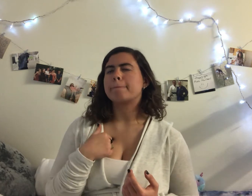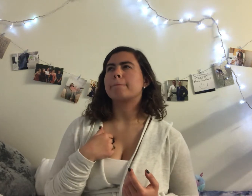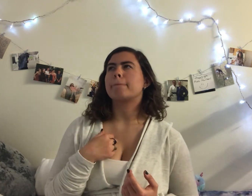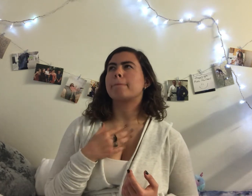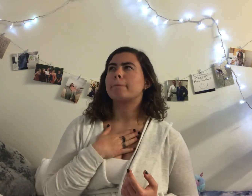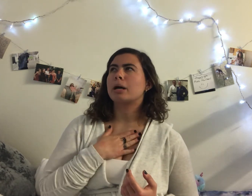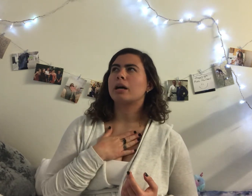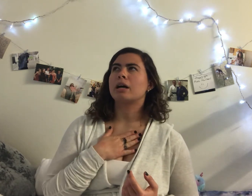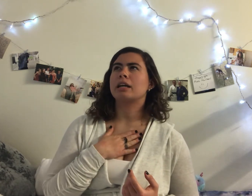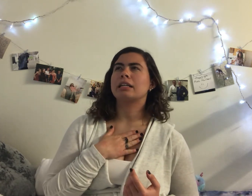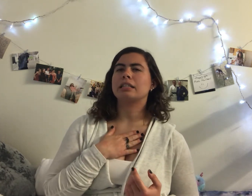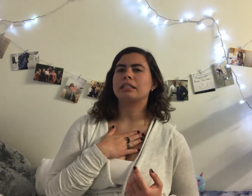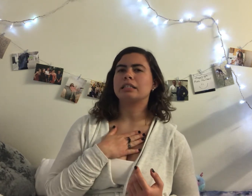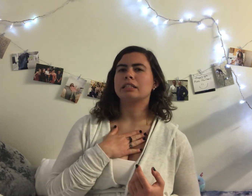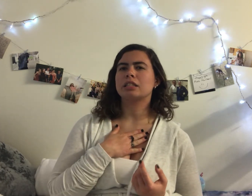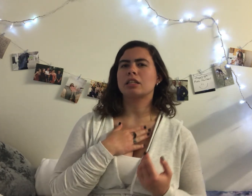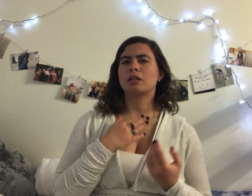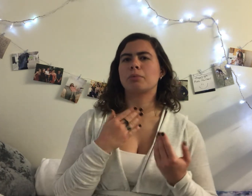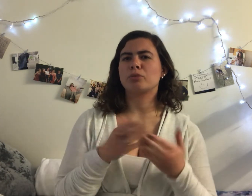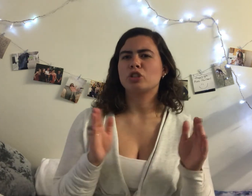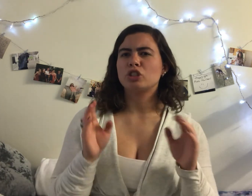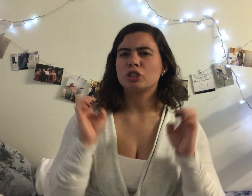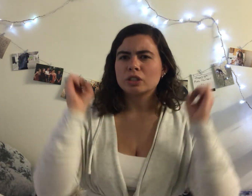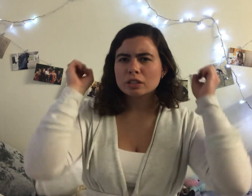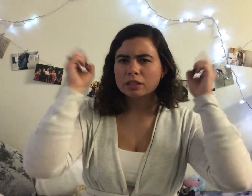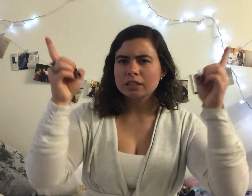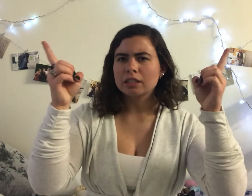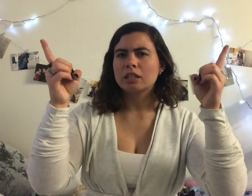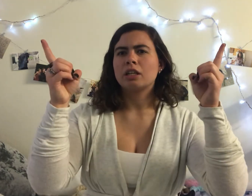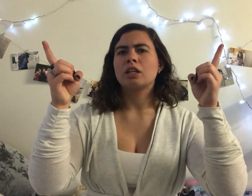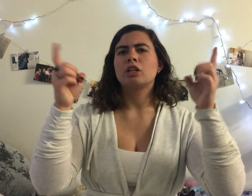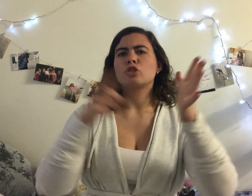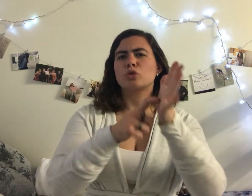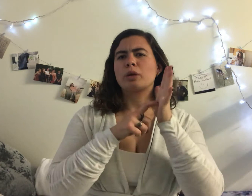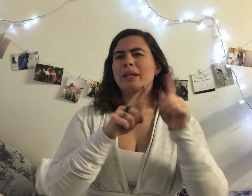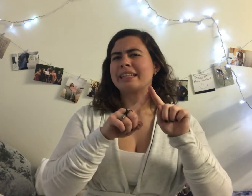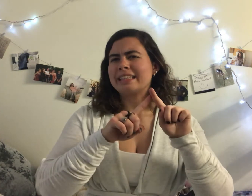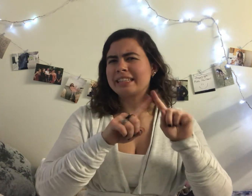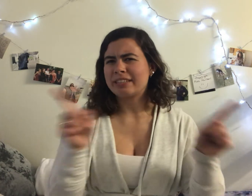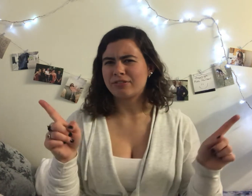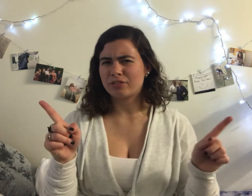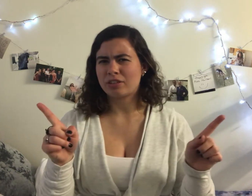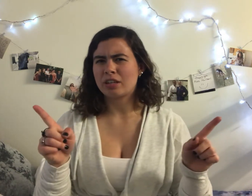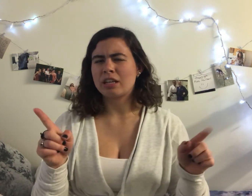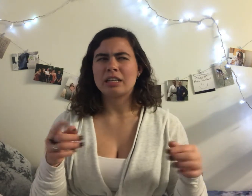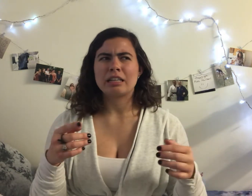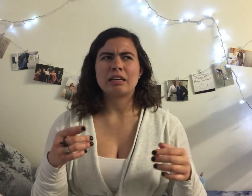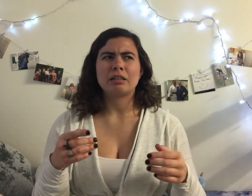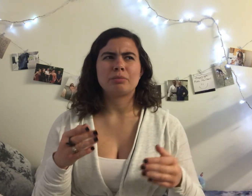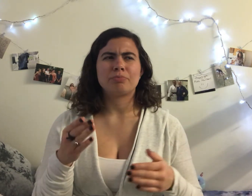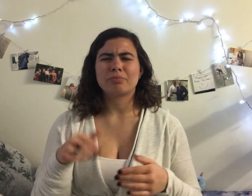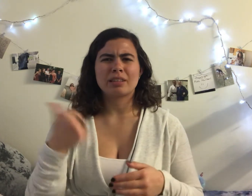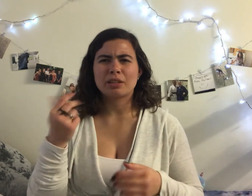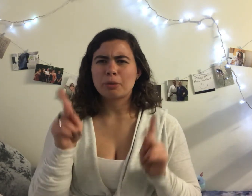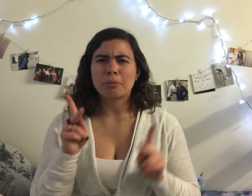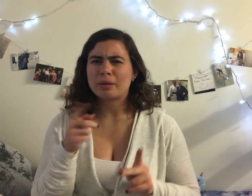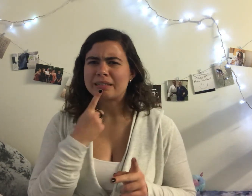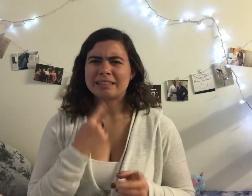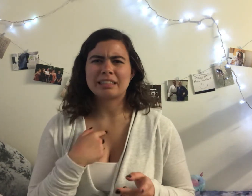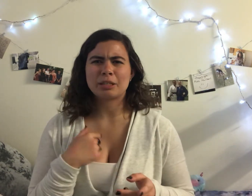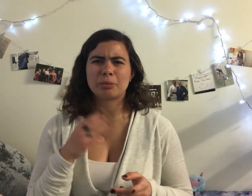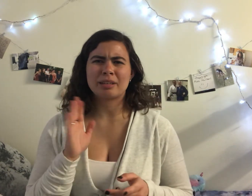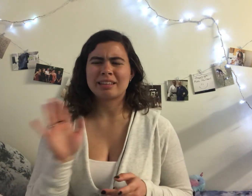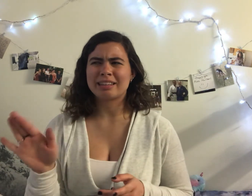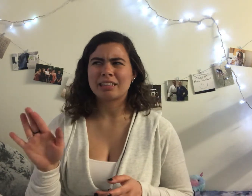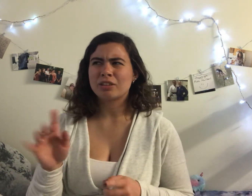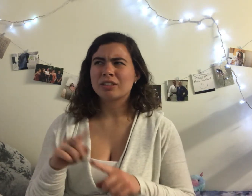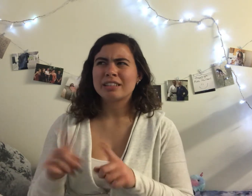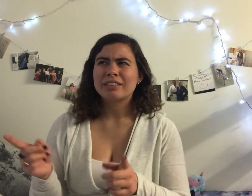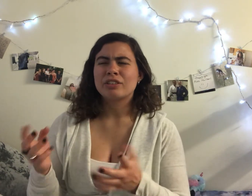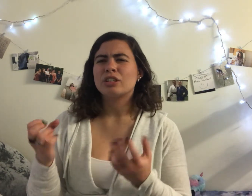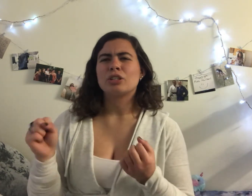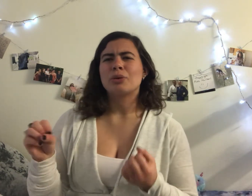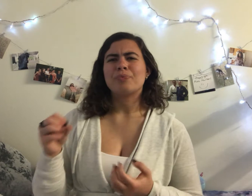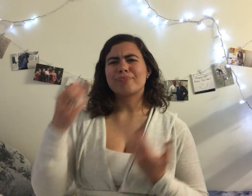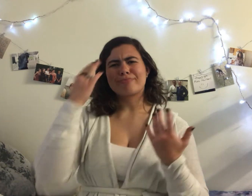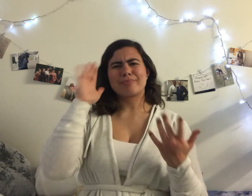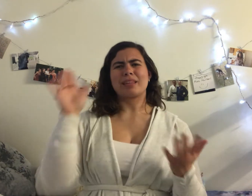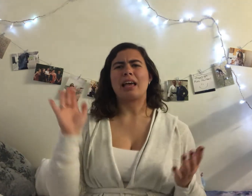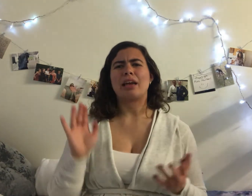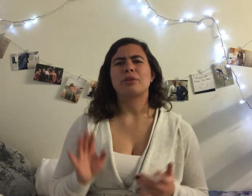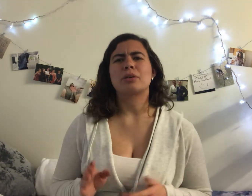but my general ed requirements are different from what other people have said theirs are. I don't know.